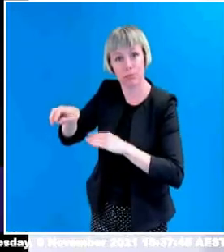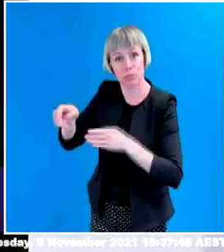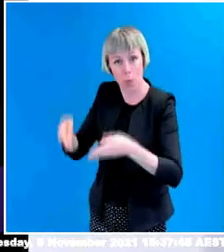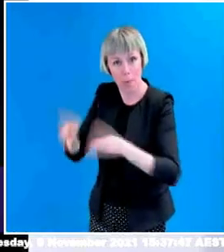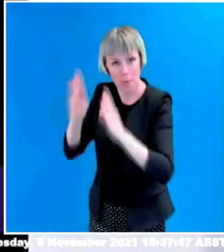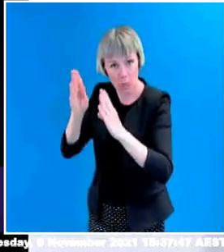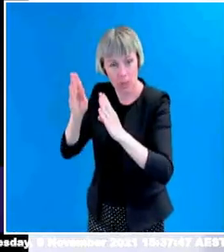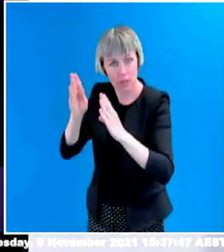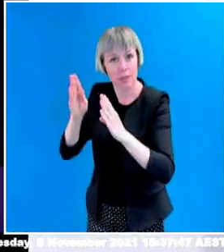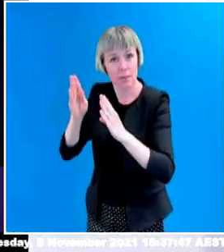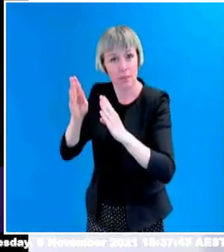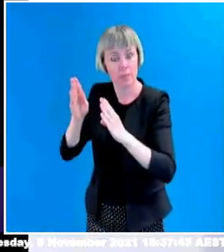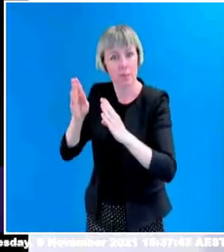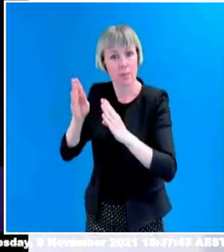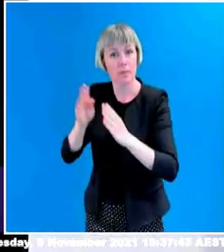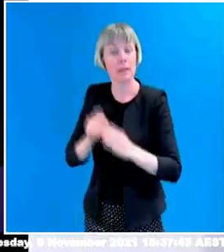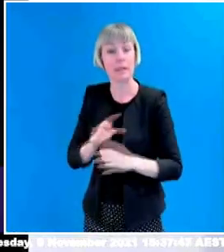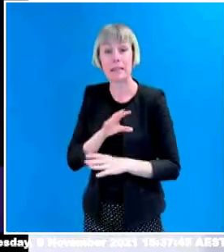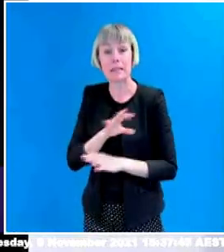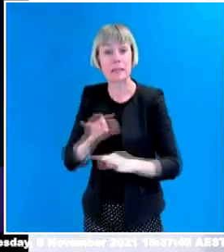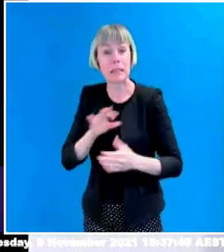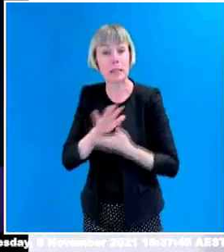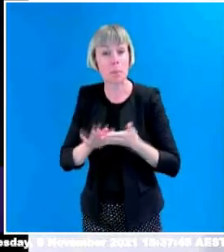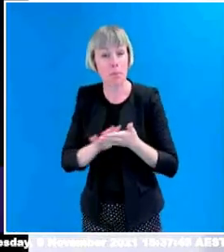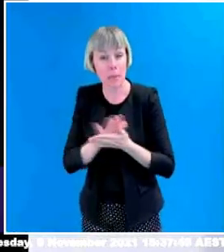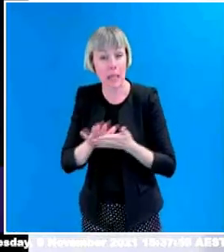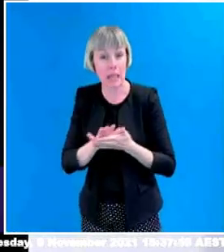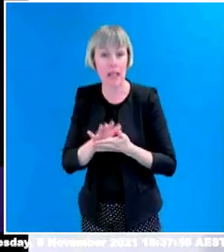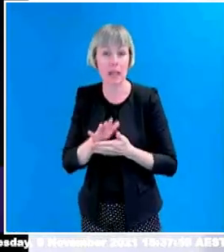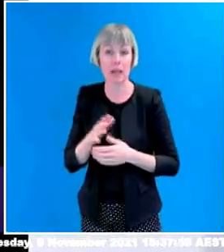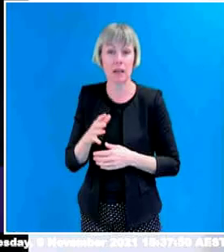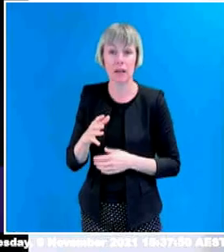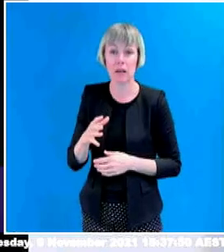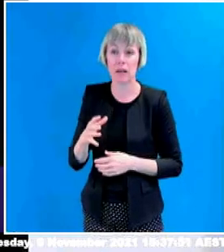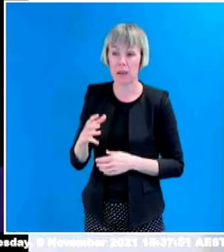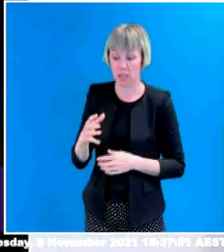to provide a different level of access, a comparable level of access.